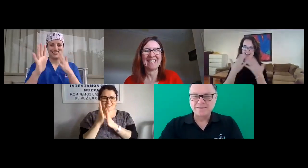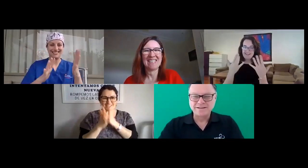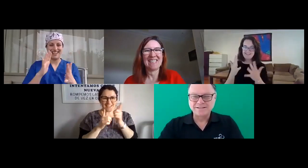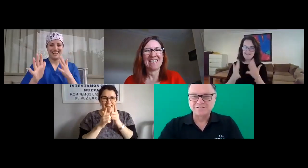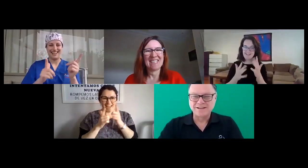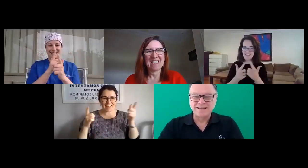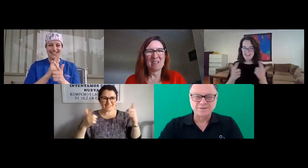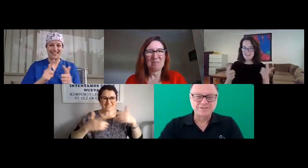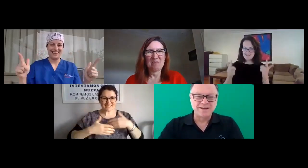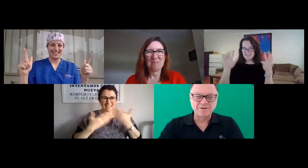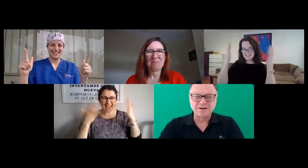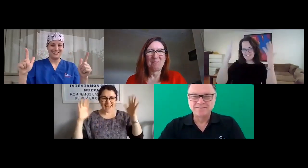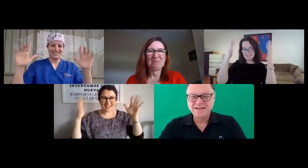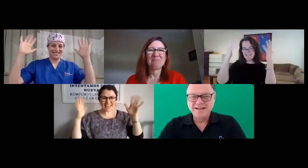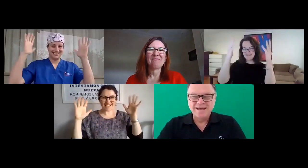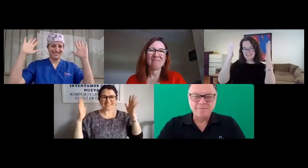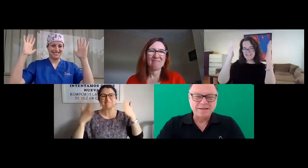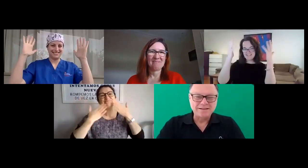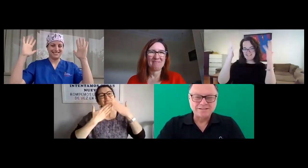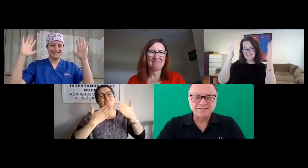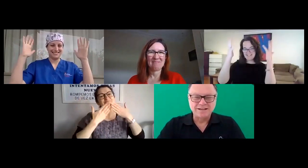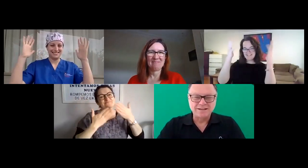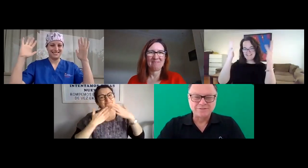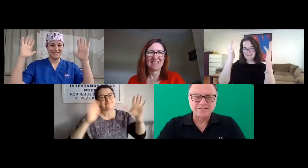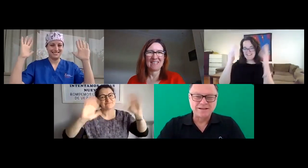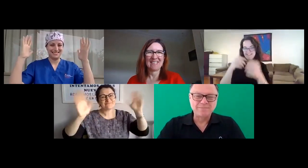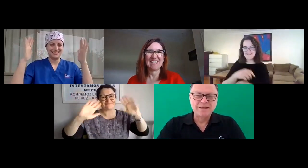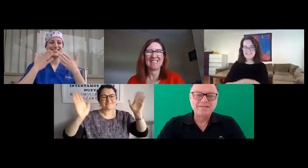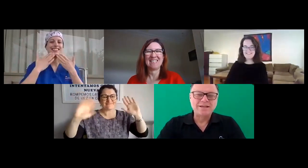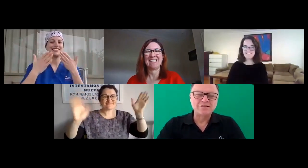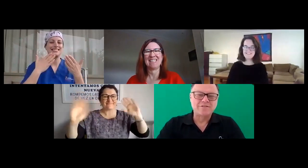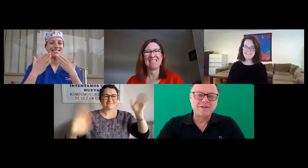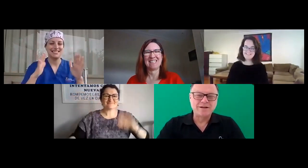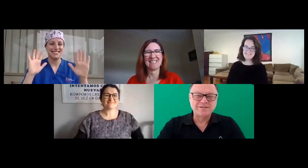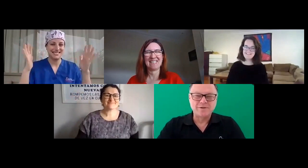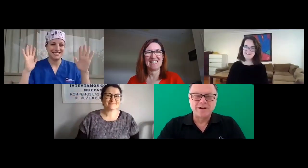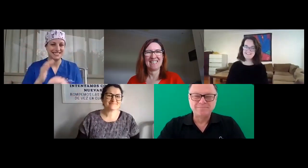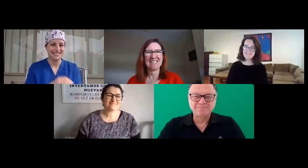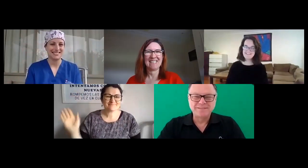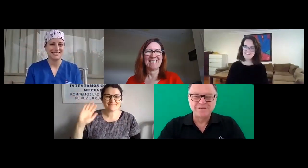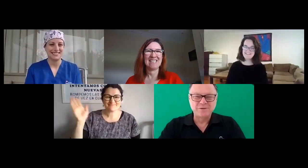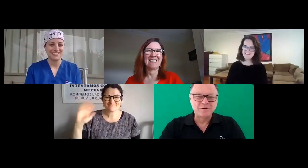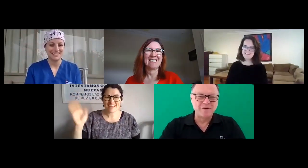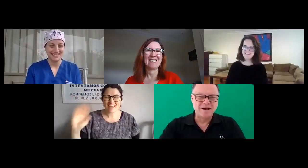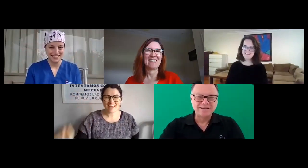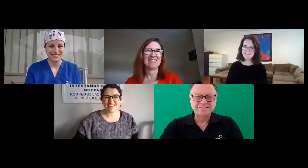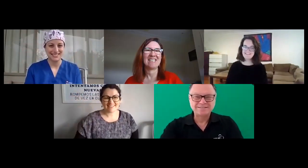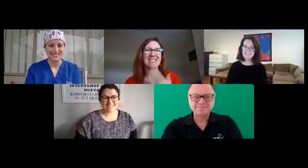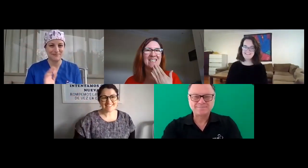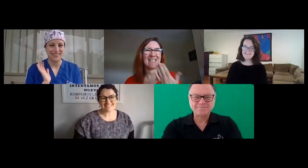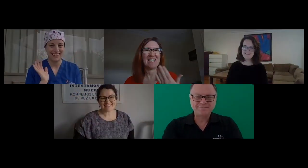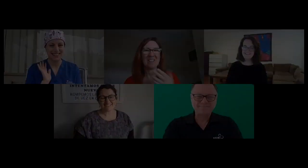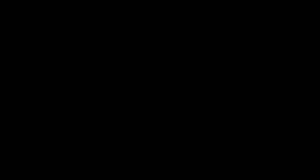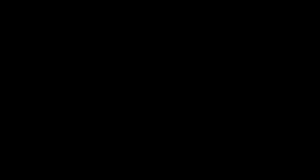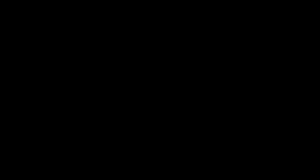International Sign language to everyone Happy International Sign Language day Thank you so very much everyone. Thank you and goodbye.